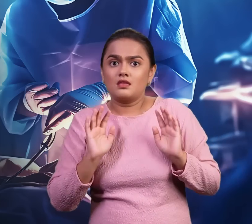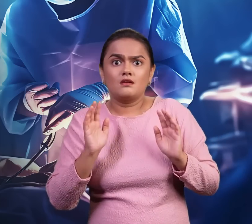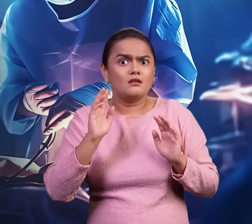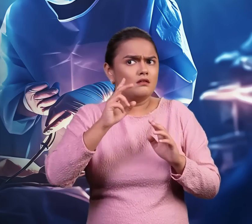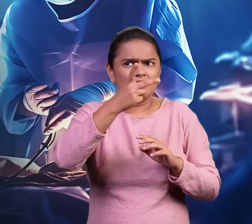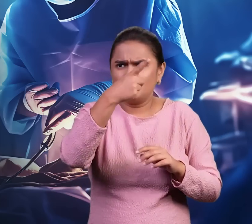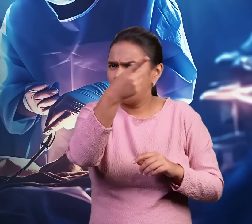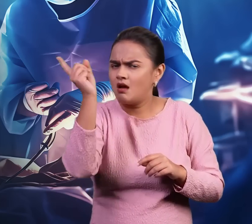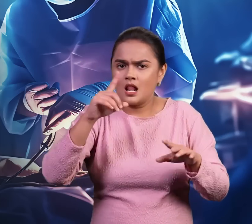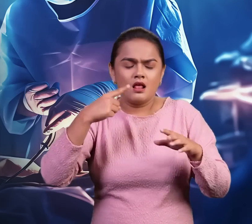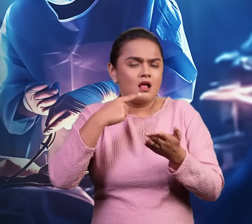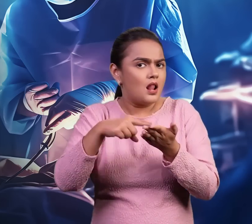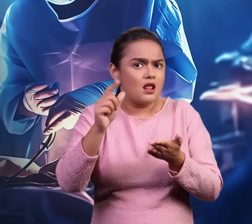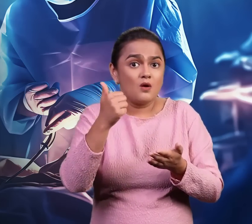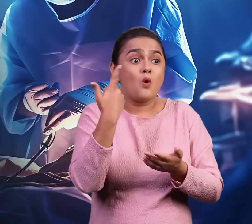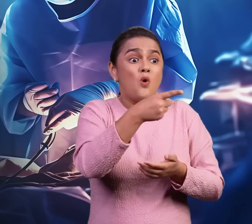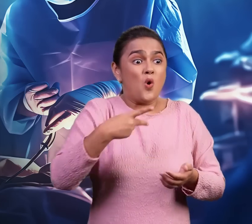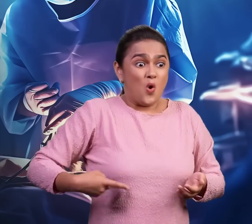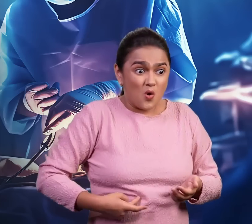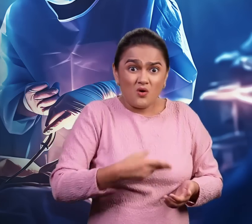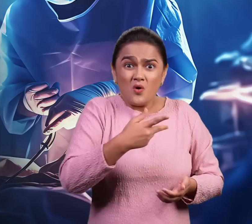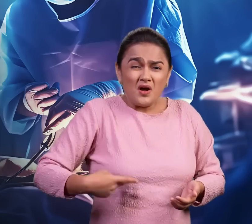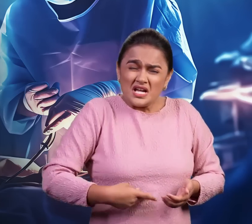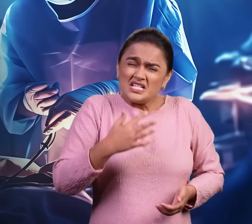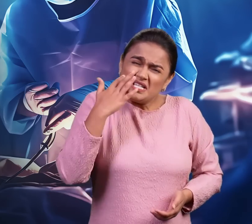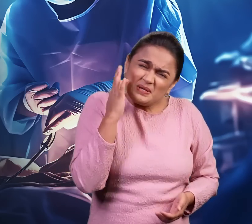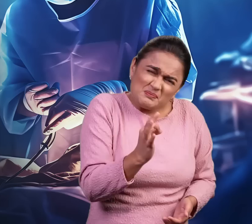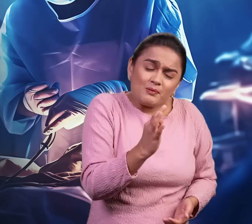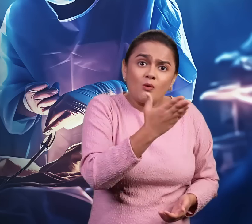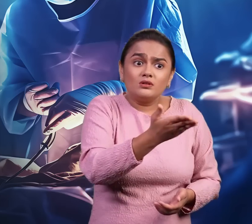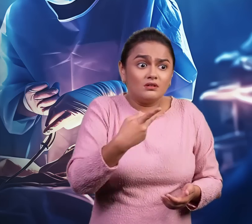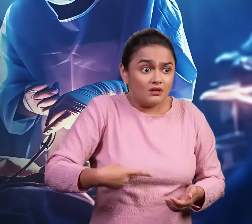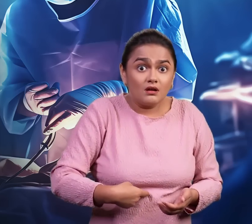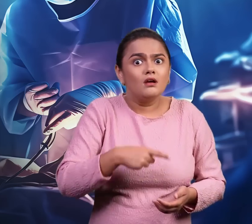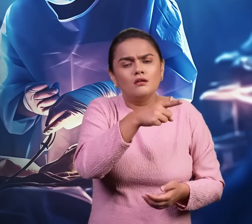You can definitely undergo important surgeries and cannot be refused.